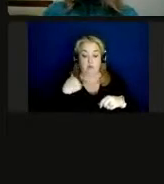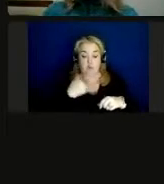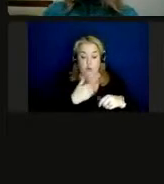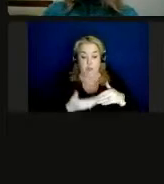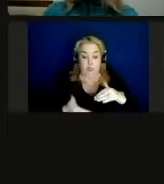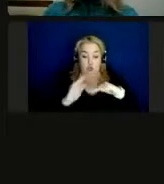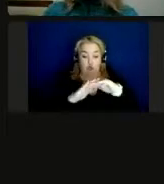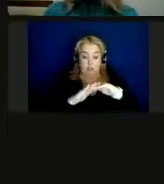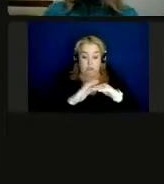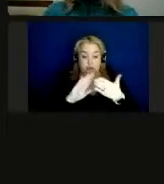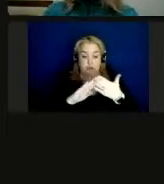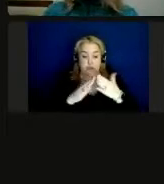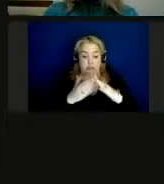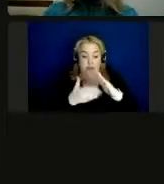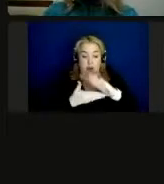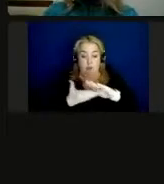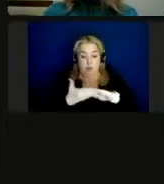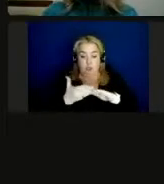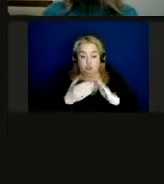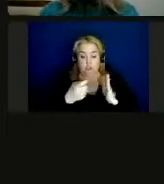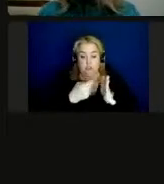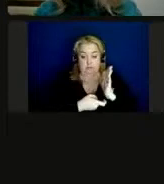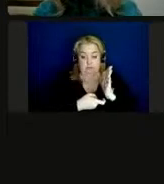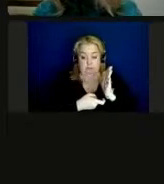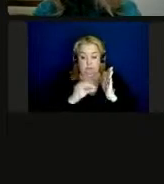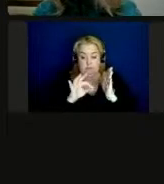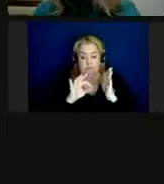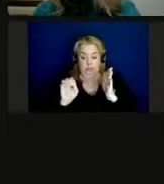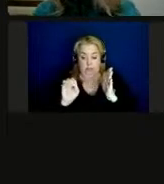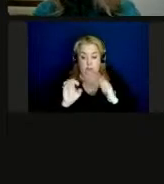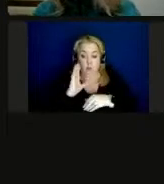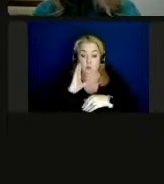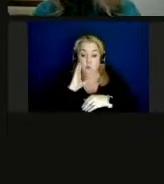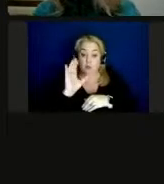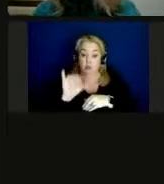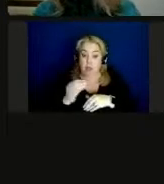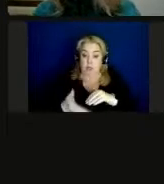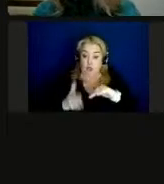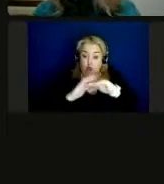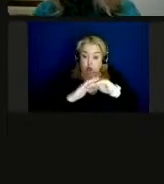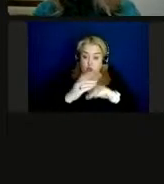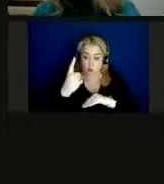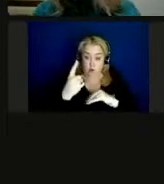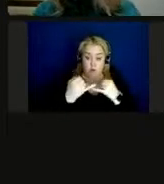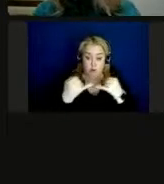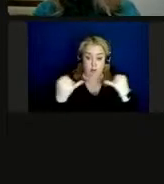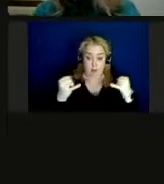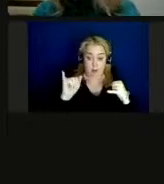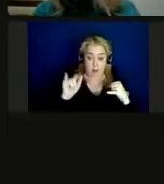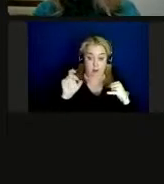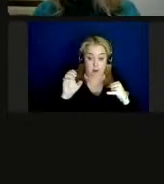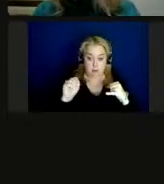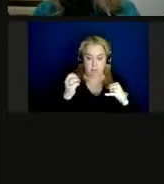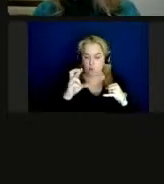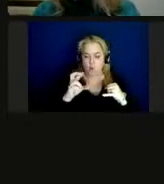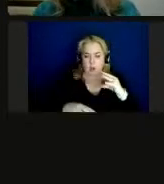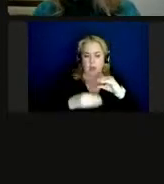NOW THE QUESTION IS IF WE